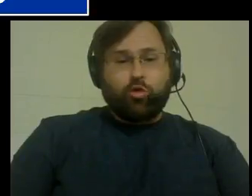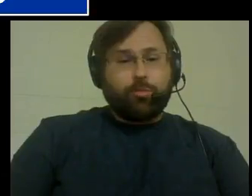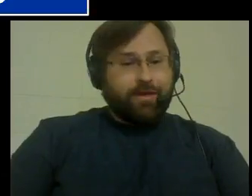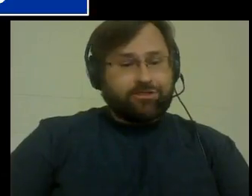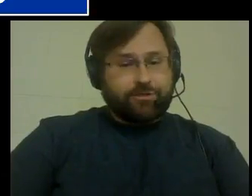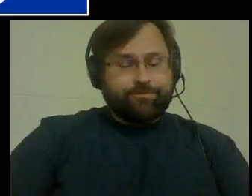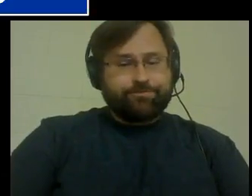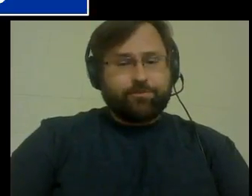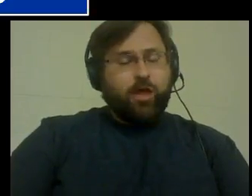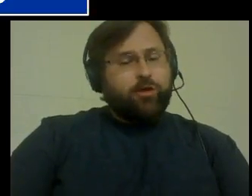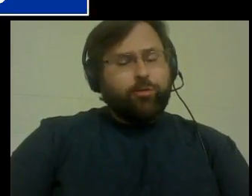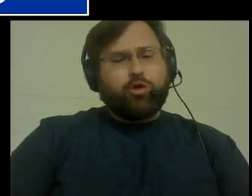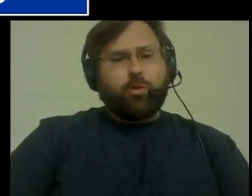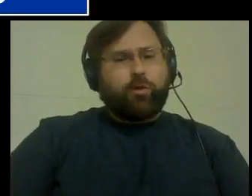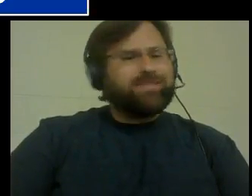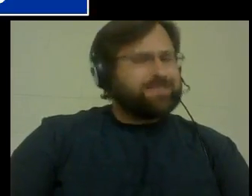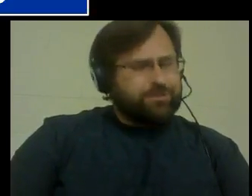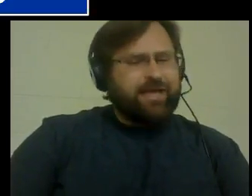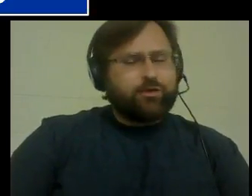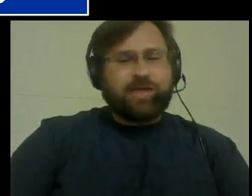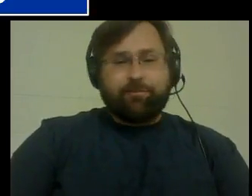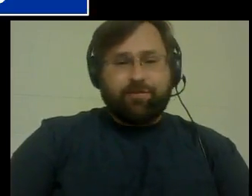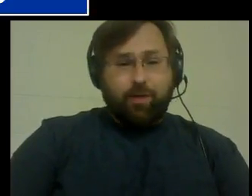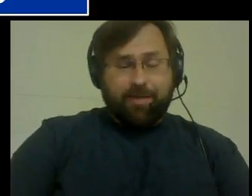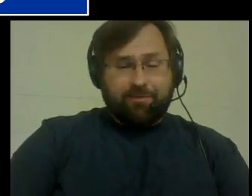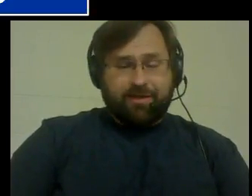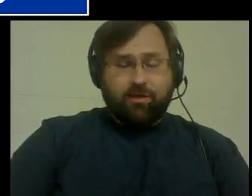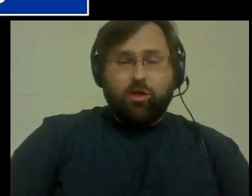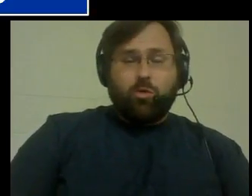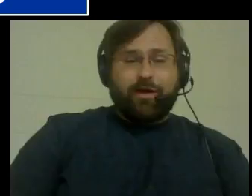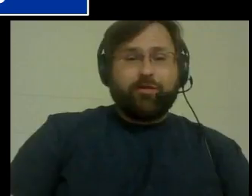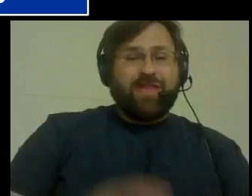incorporation numeral incorporation is a particular type of compounding where the